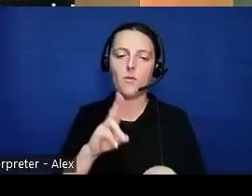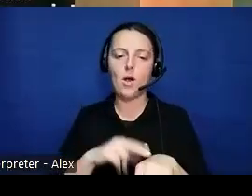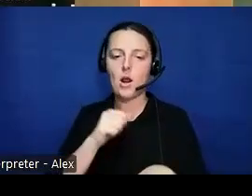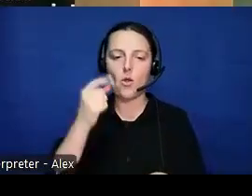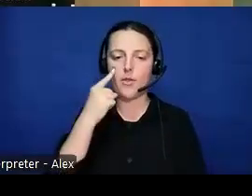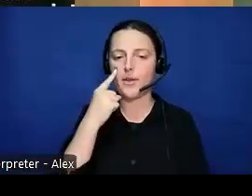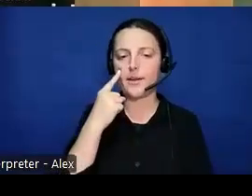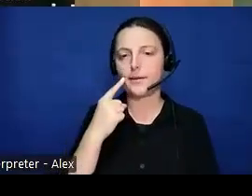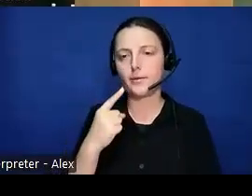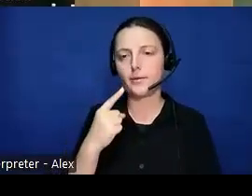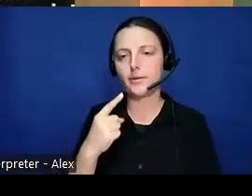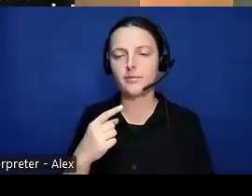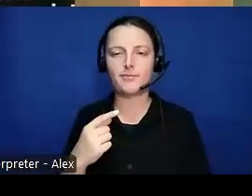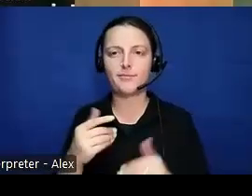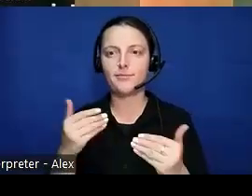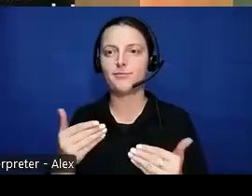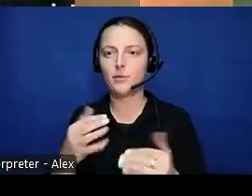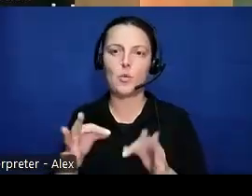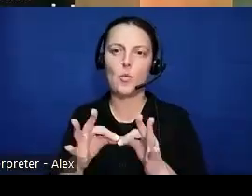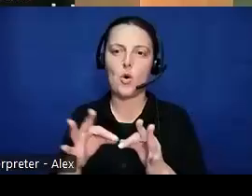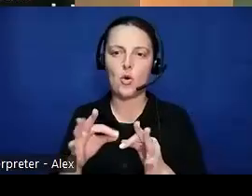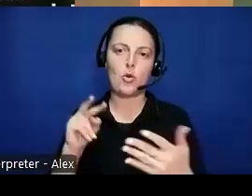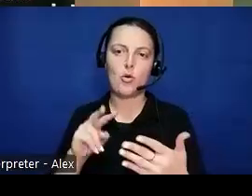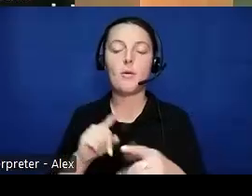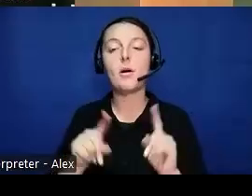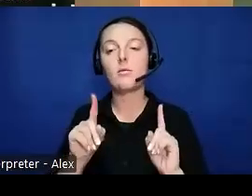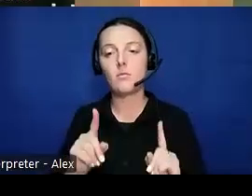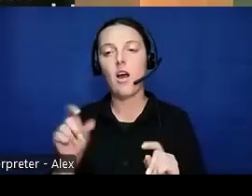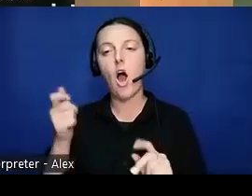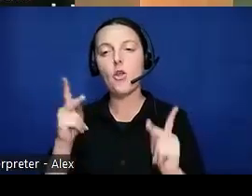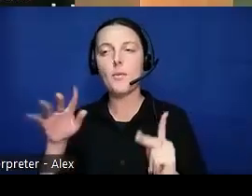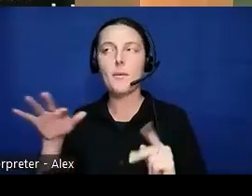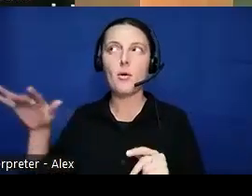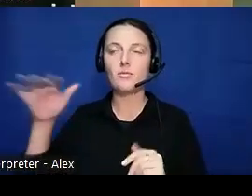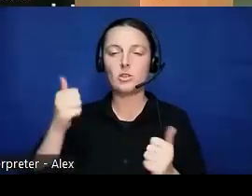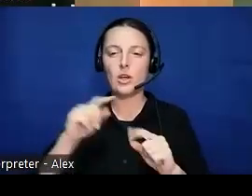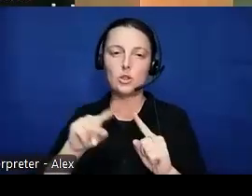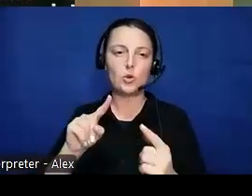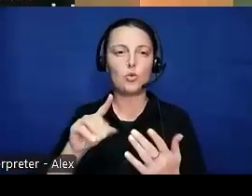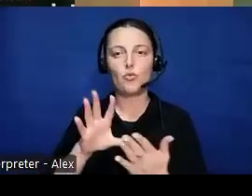other people tried to replicate this and they they they were not successful. But then actually, uh,